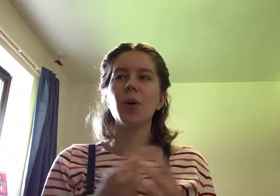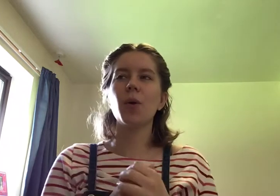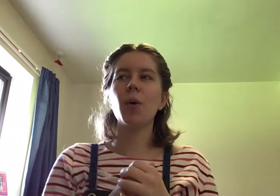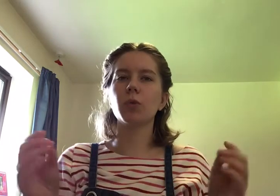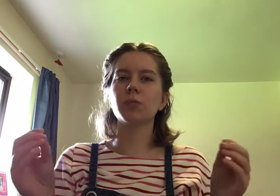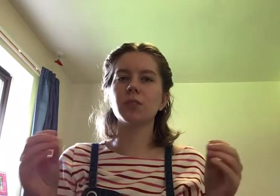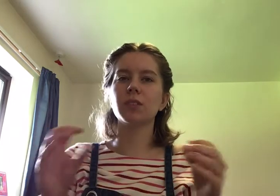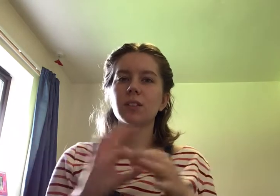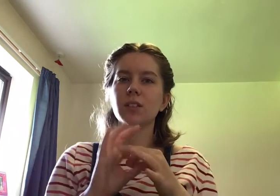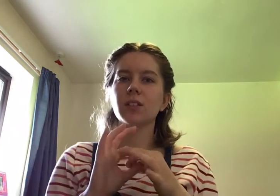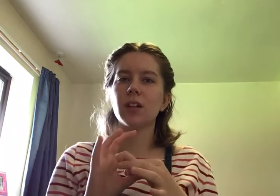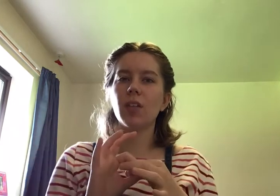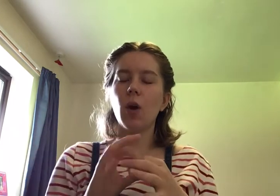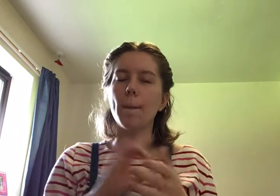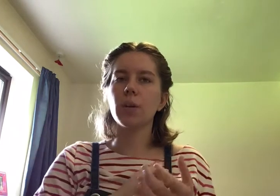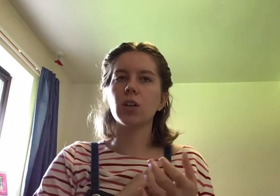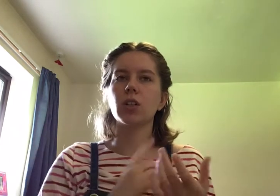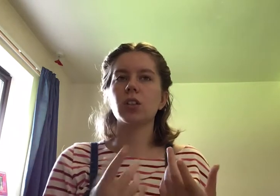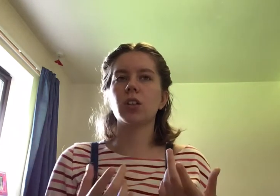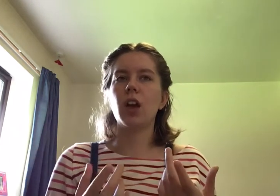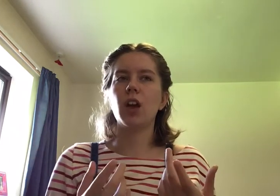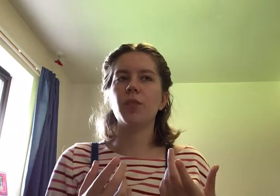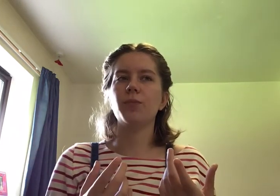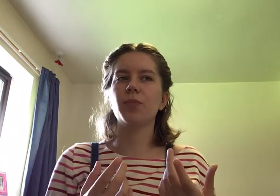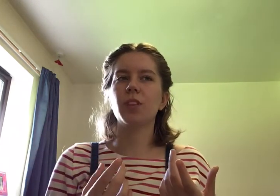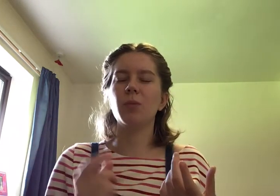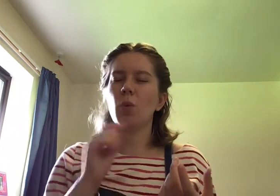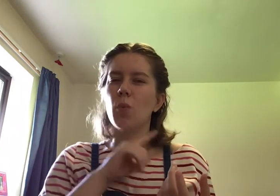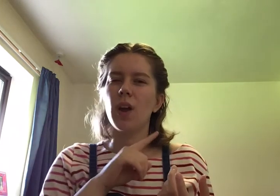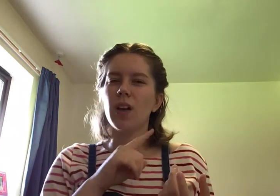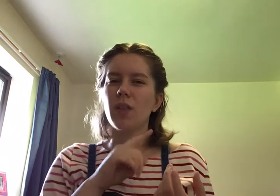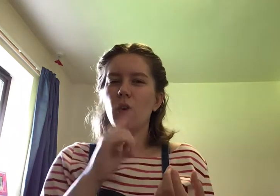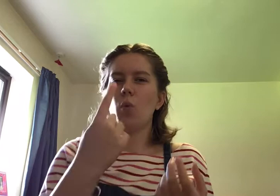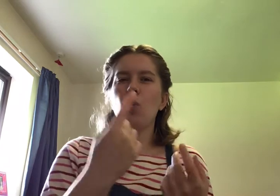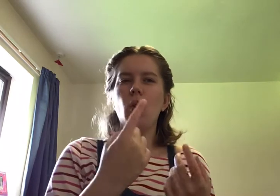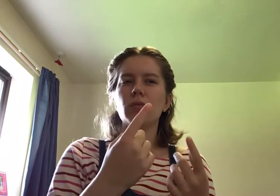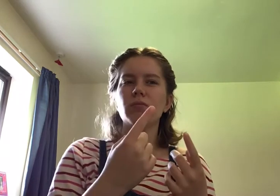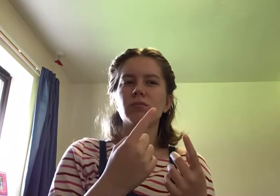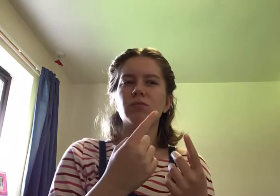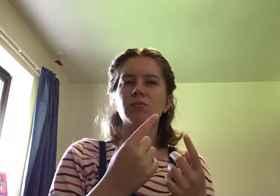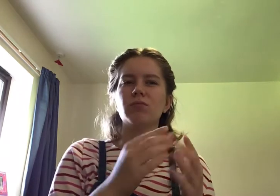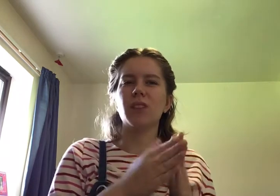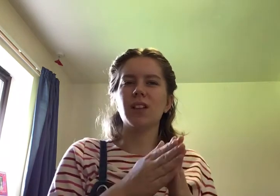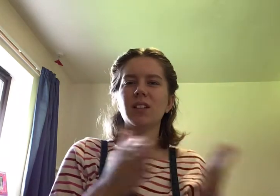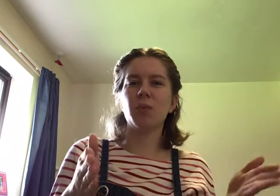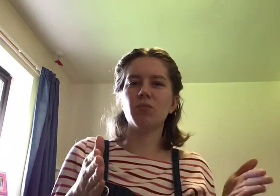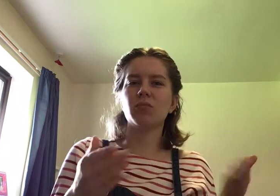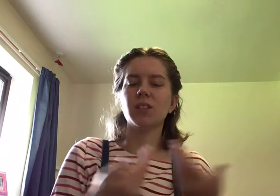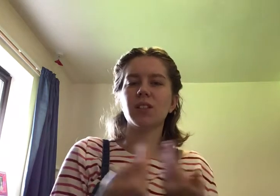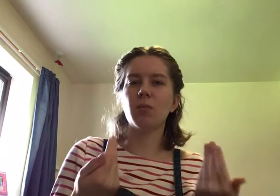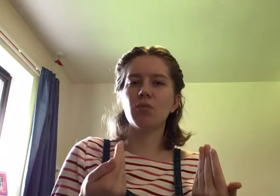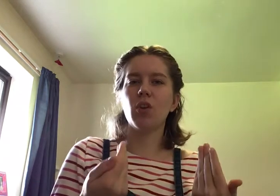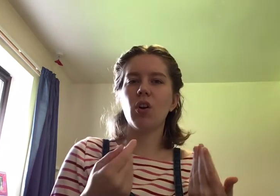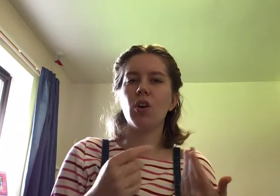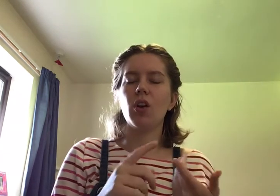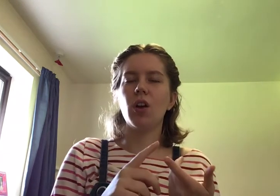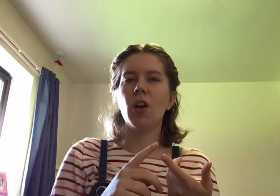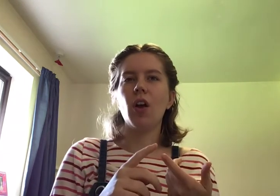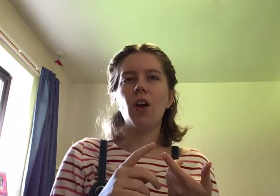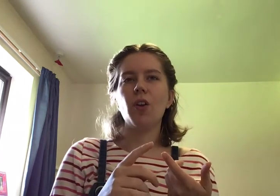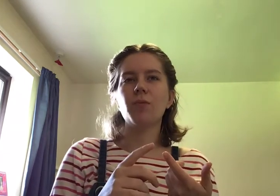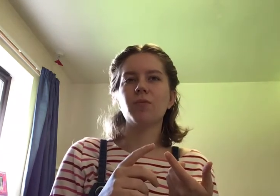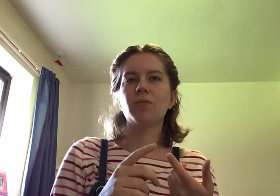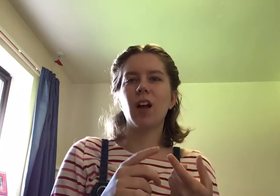I wanted to keep the videos together because it would be weird if they were separated